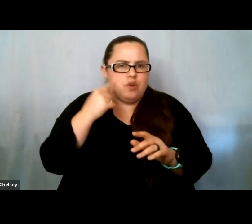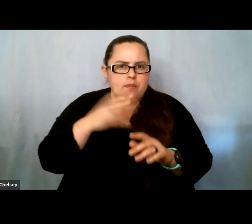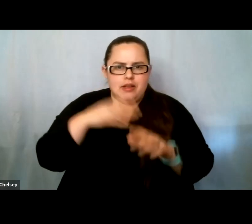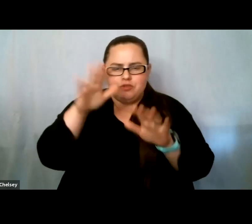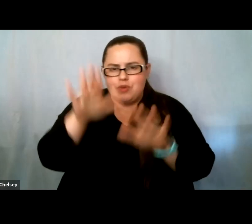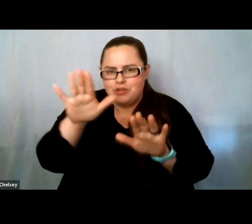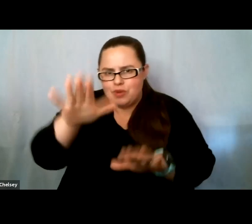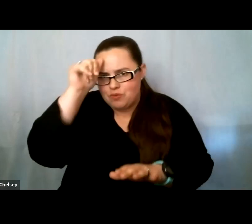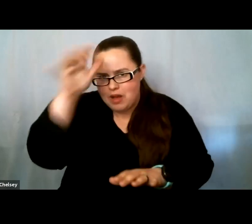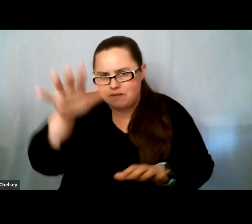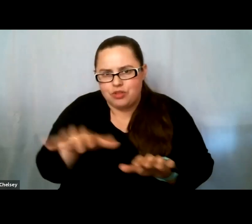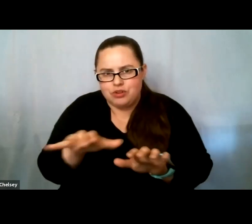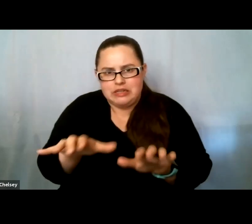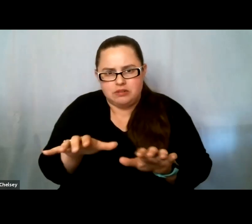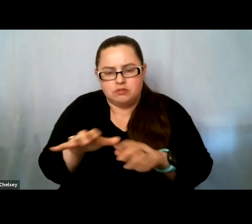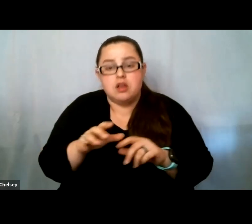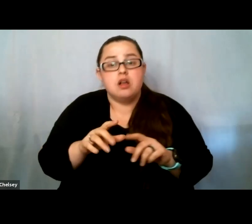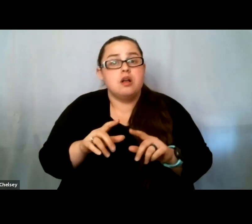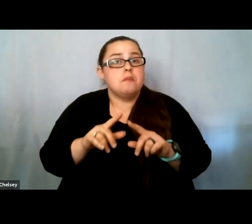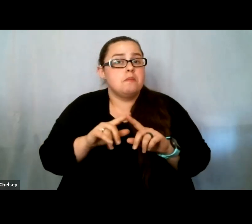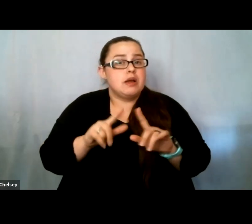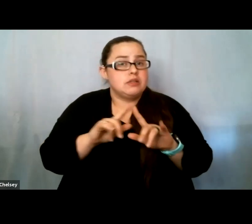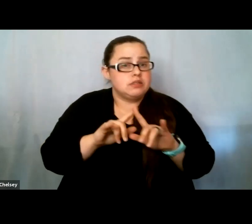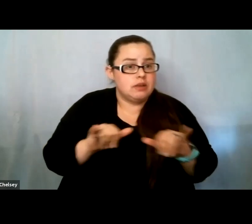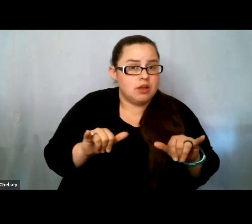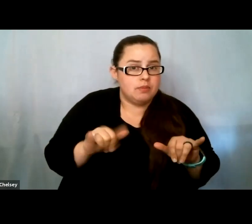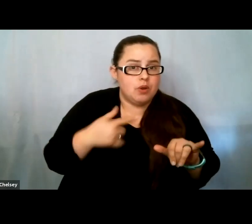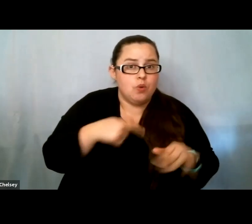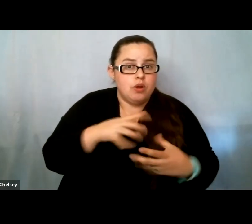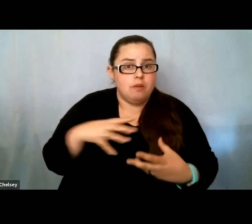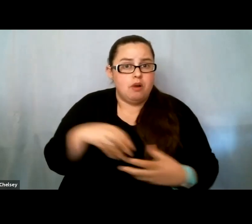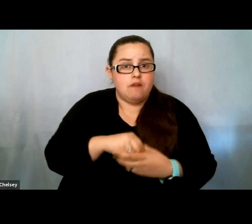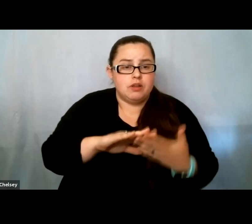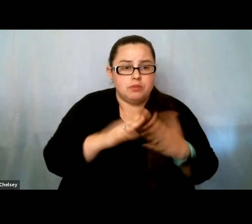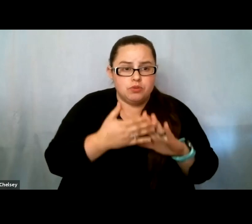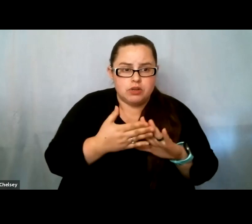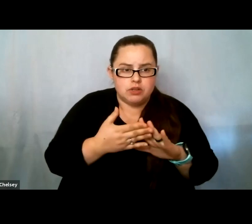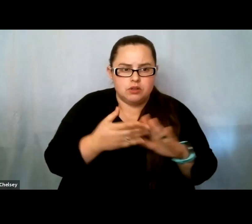right. On the other hand, folks, we are part of a community, we always say we, when we